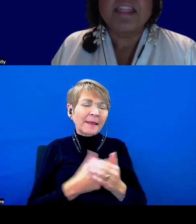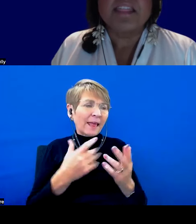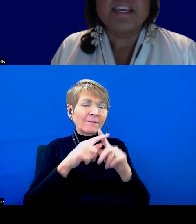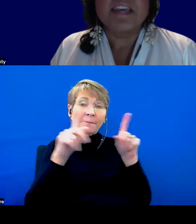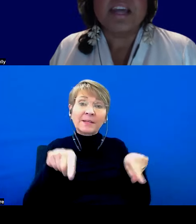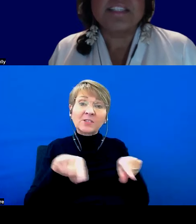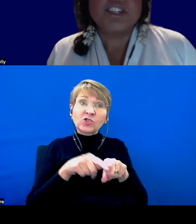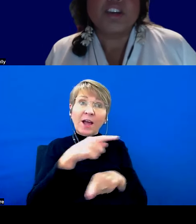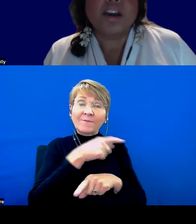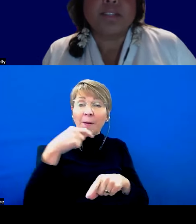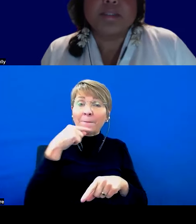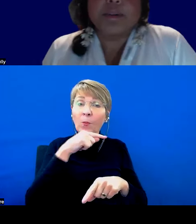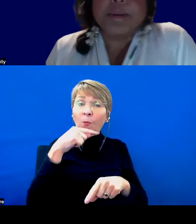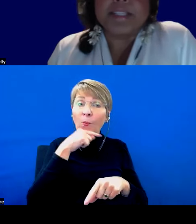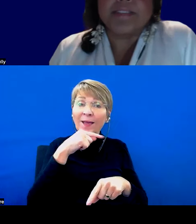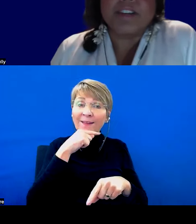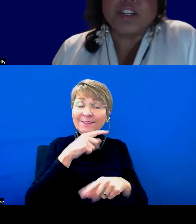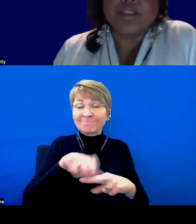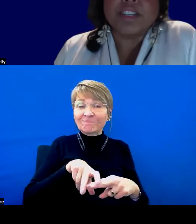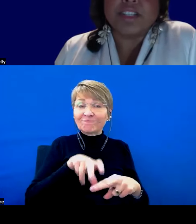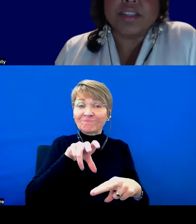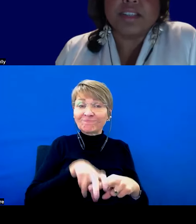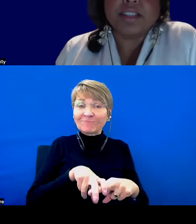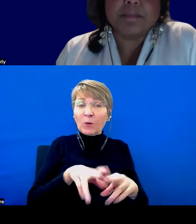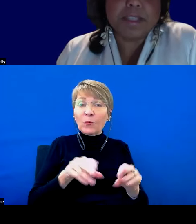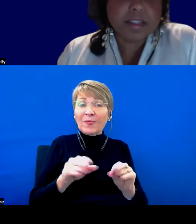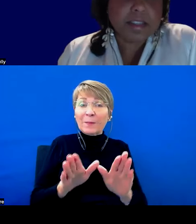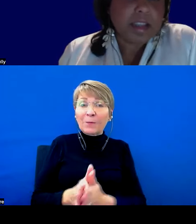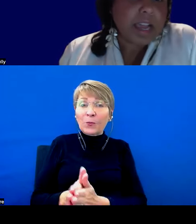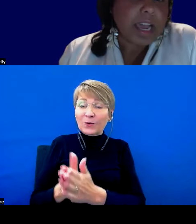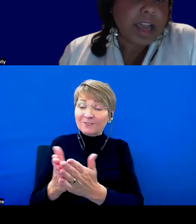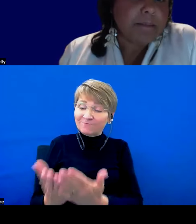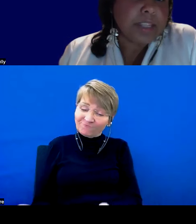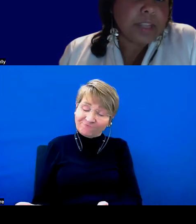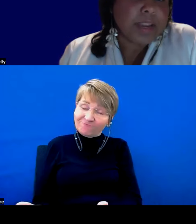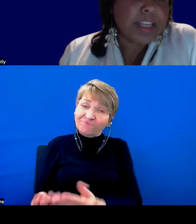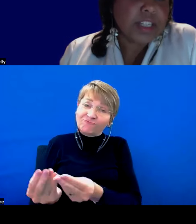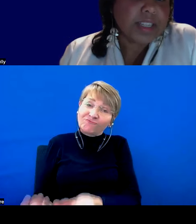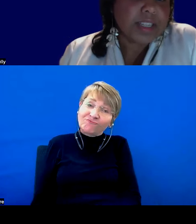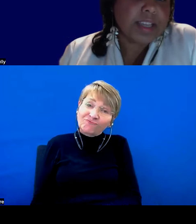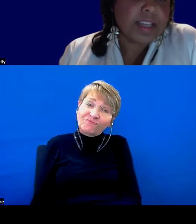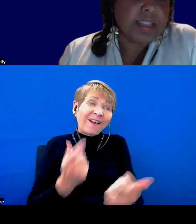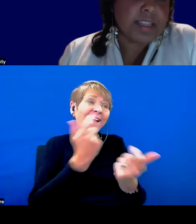There are different times to request a functional vision assessment. So initially the assessment